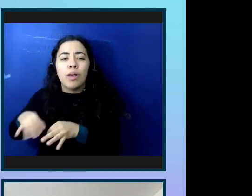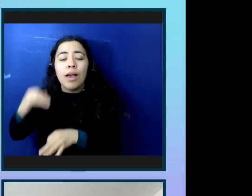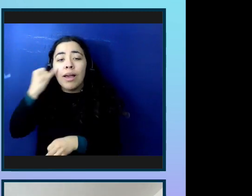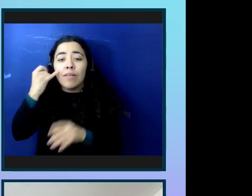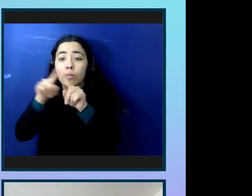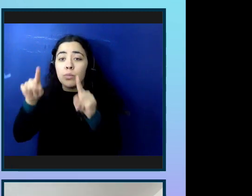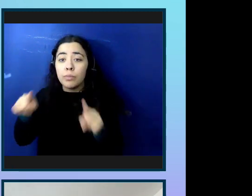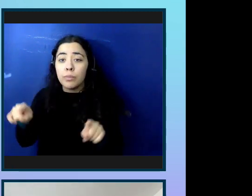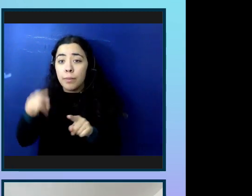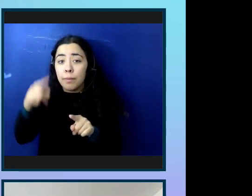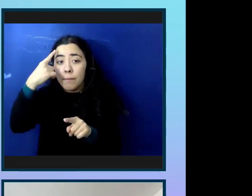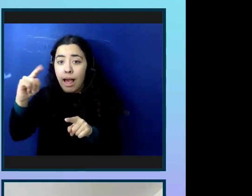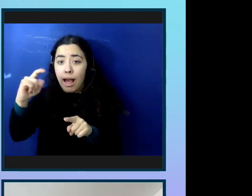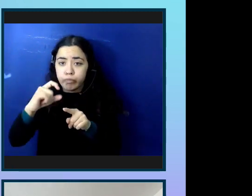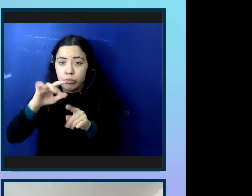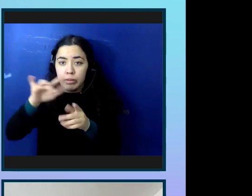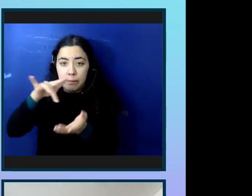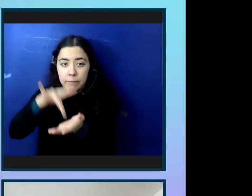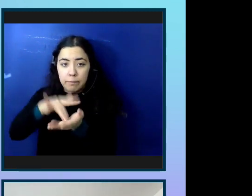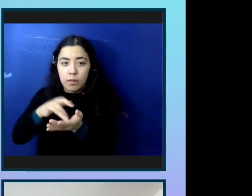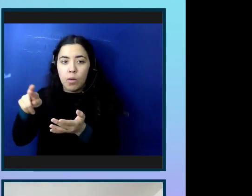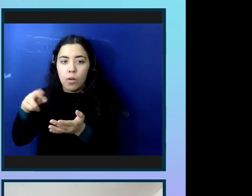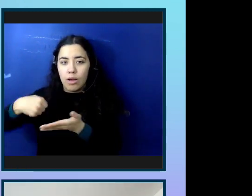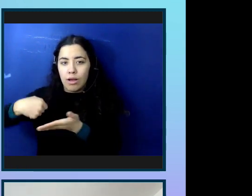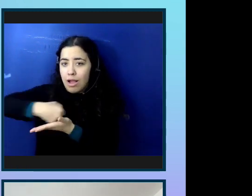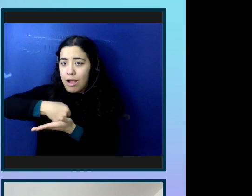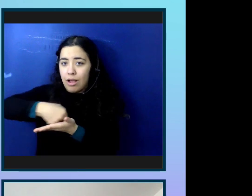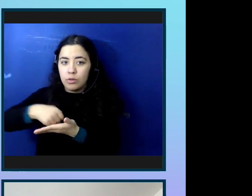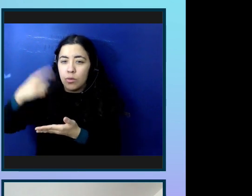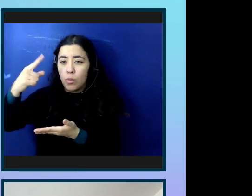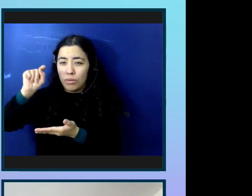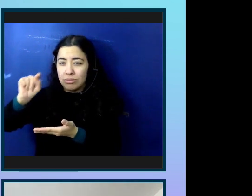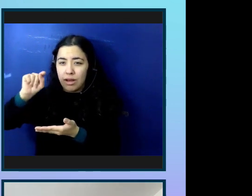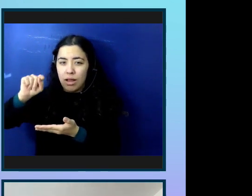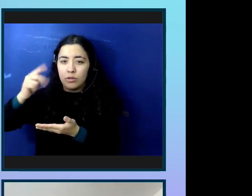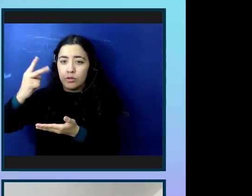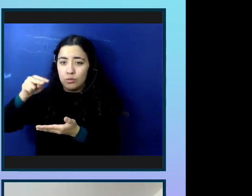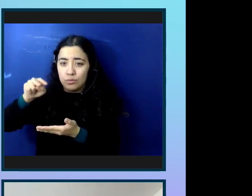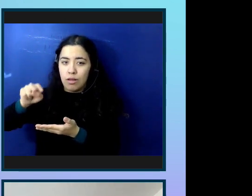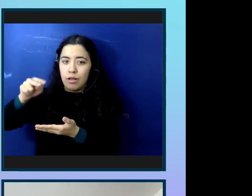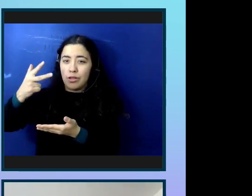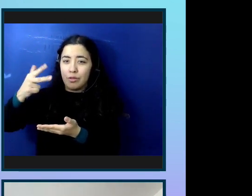an iron with one black dot, I personally find it pretty much impossible to understand what these mean.